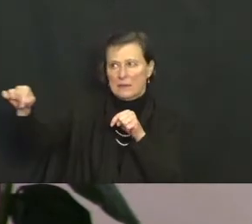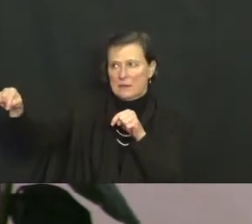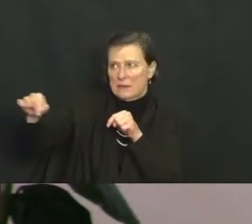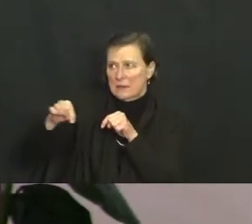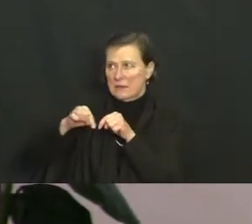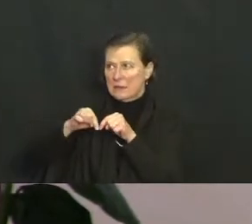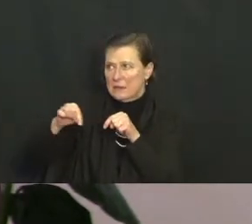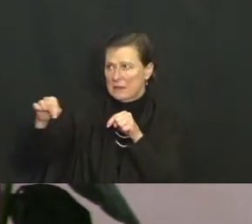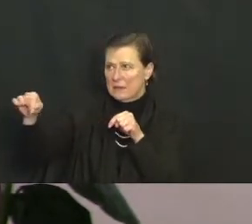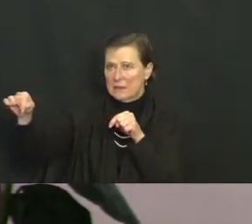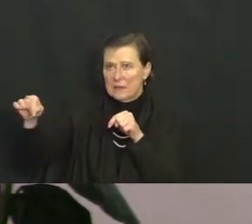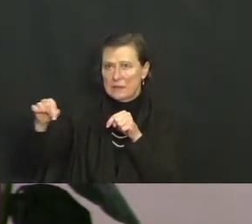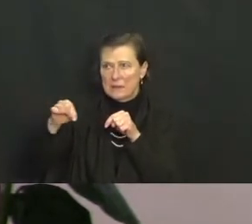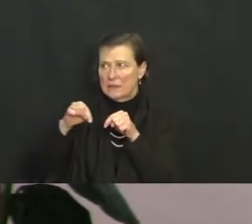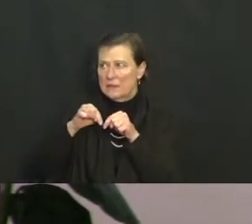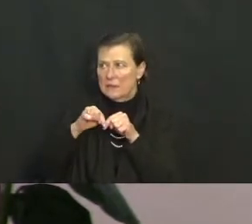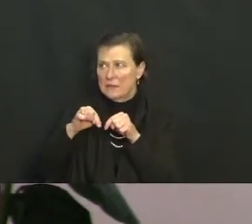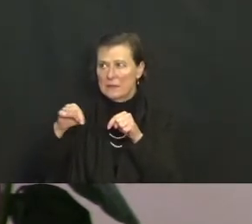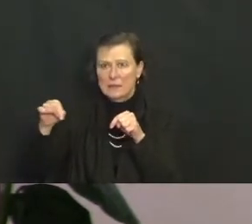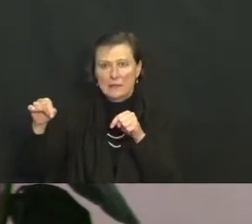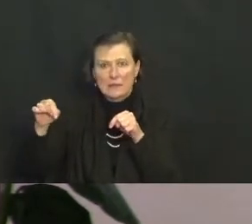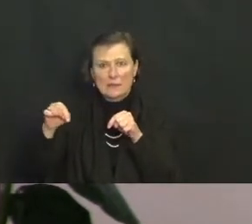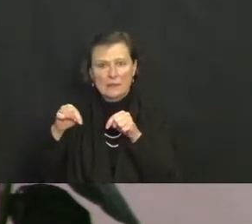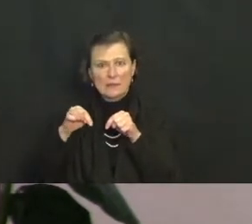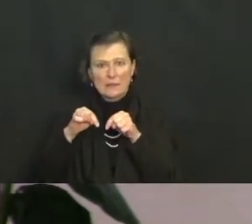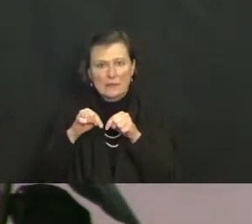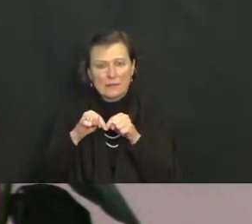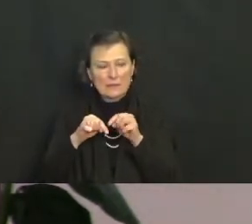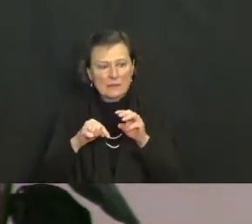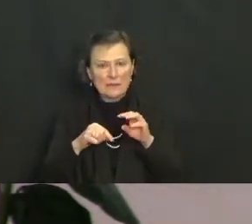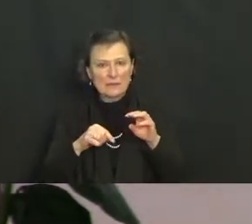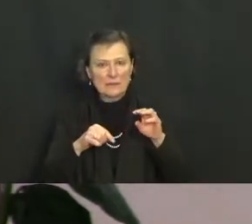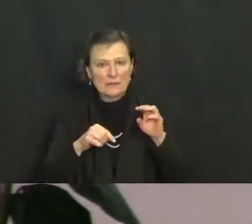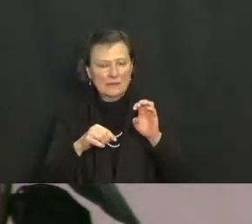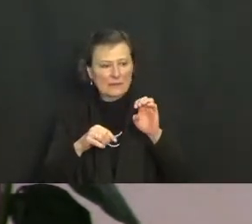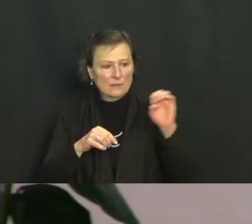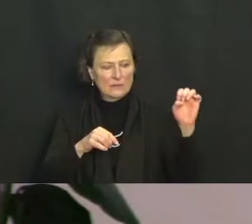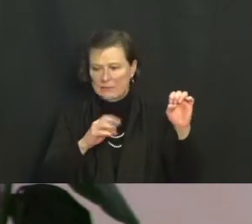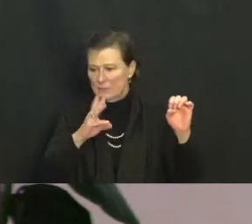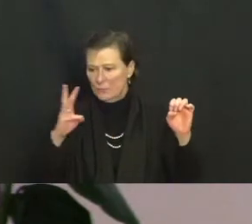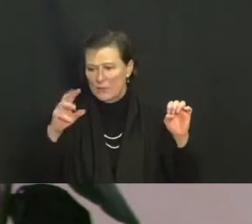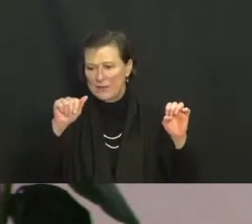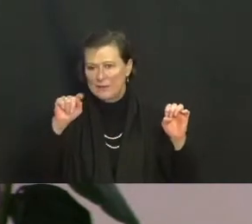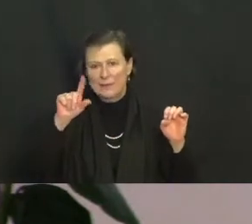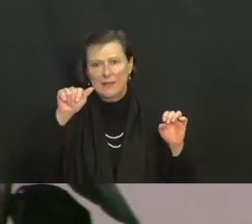A little bit over to the west in Montgomery and to the east in Atlanta, this black preacher